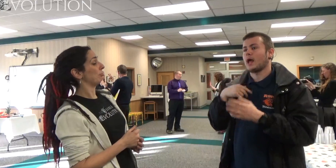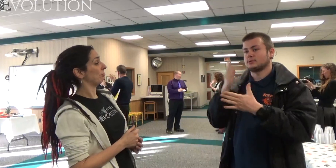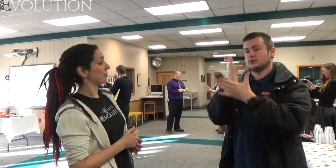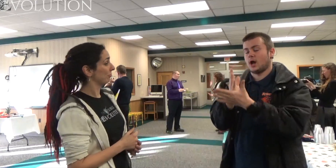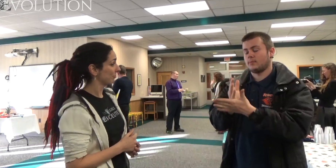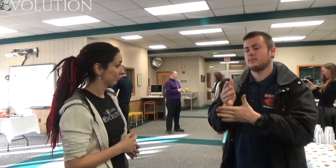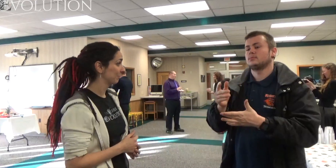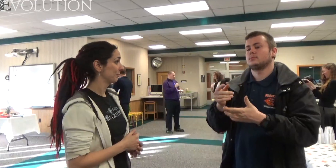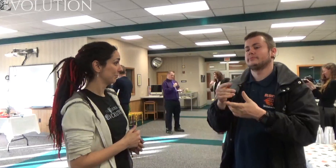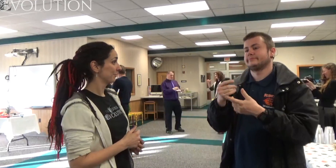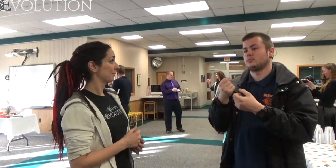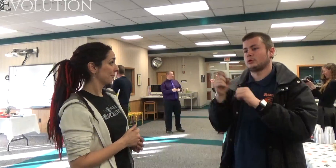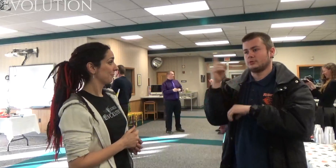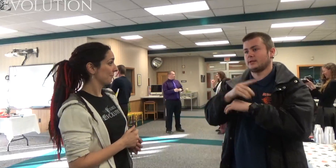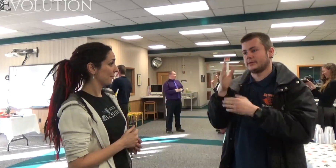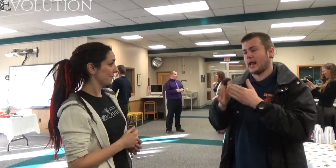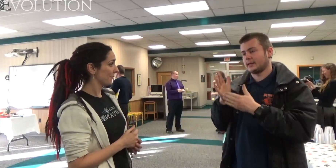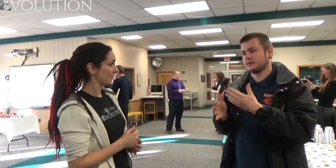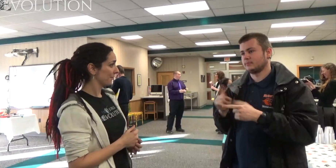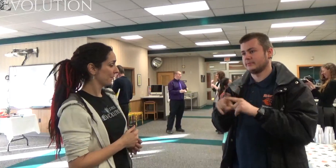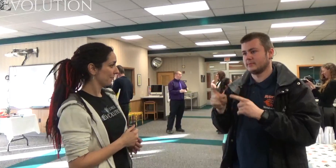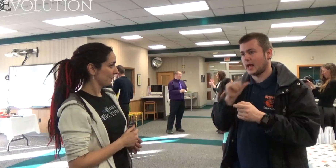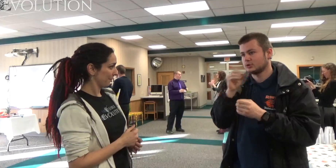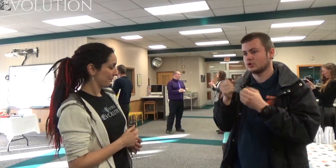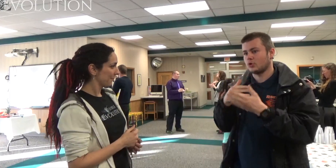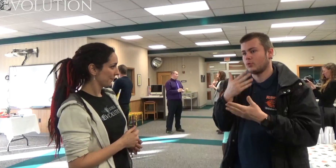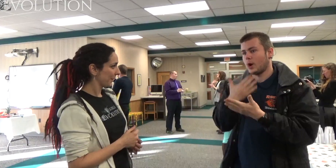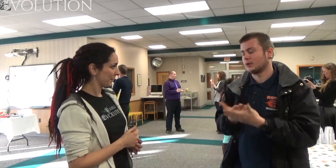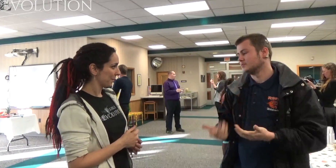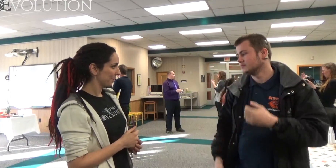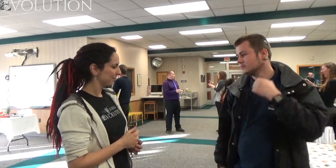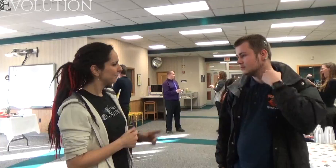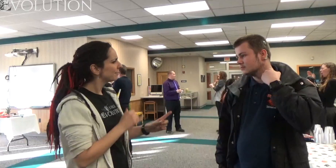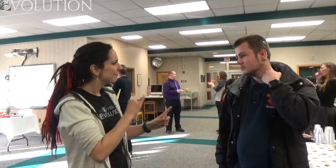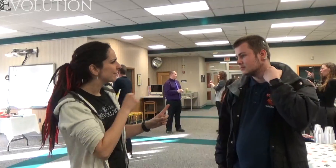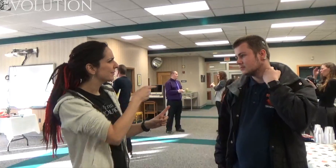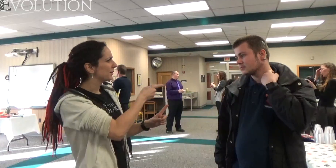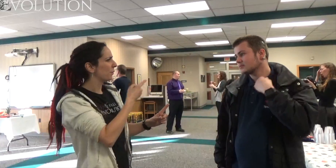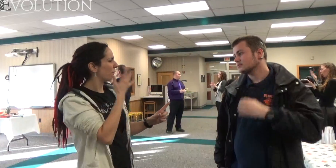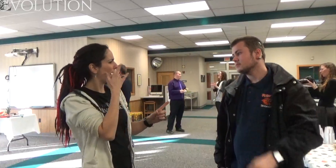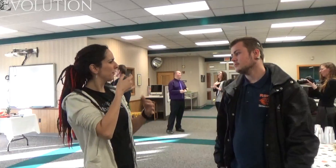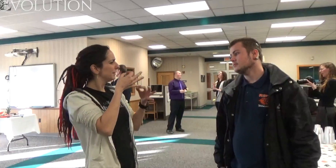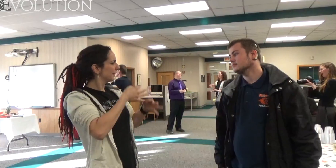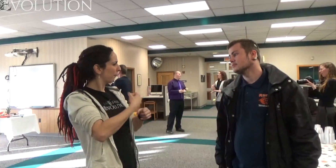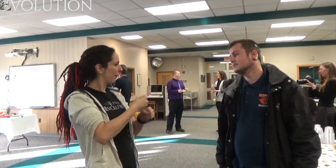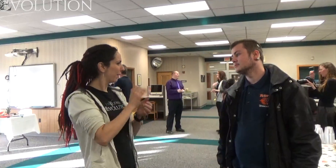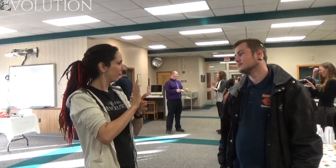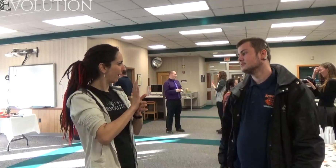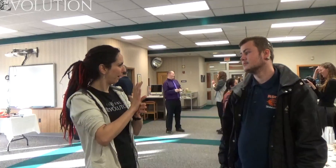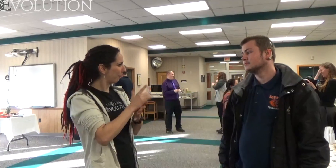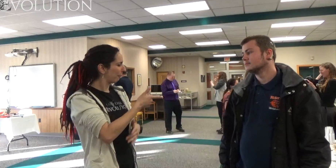I stop them and save the day at the end but I don't do well. Why did you decide to make this film?